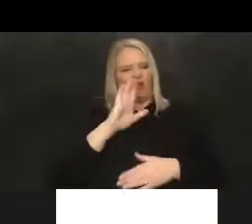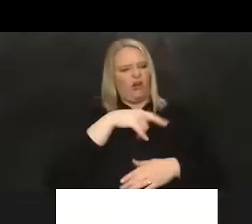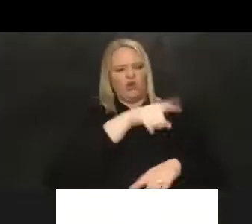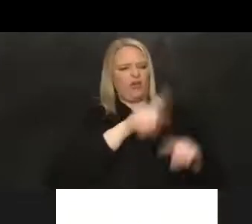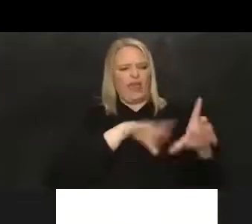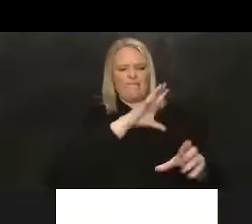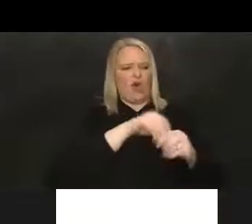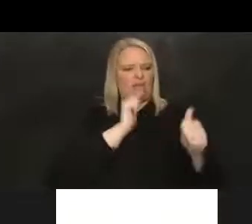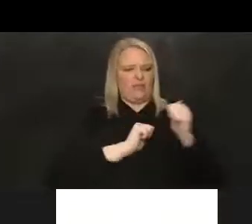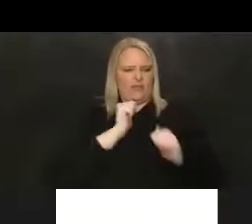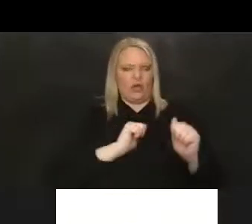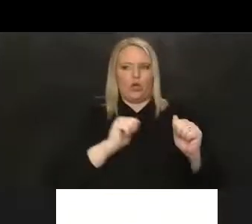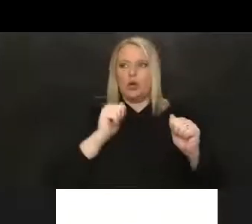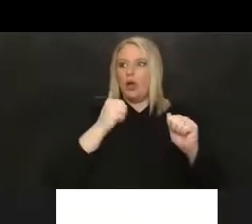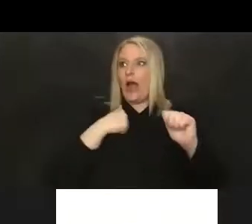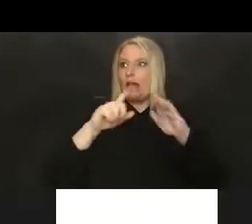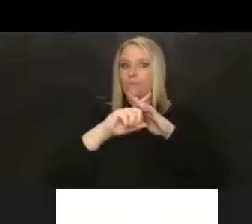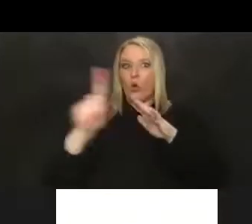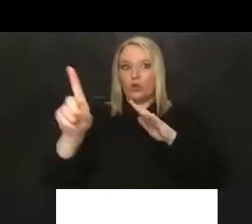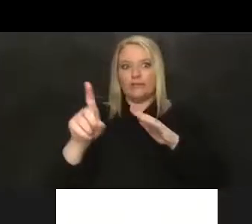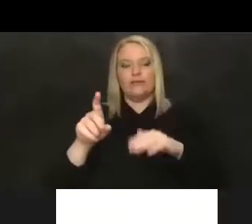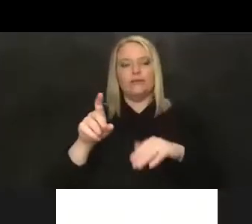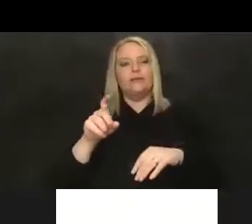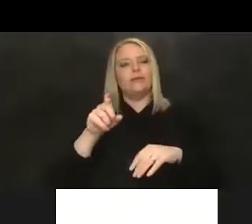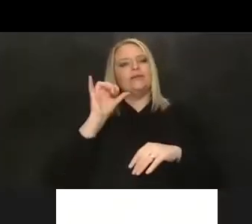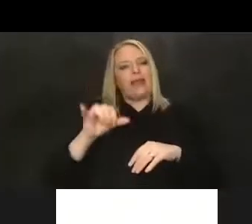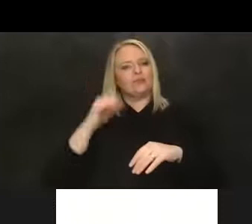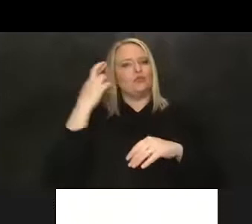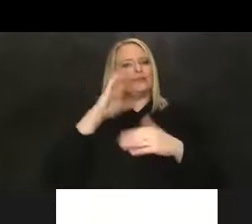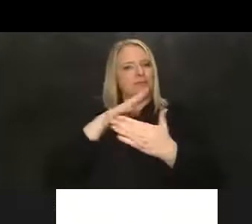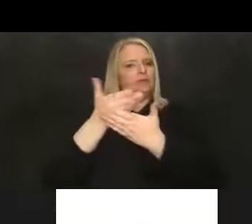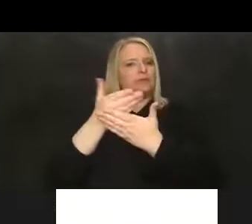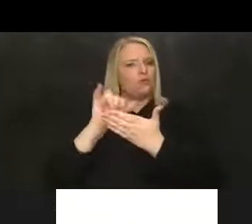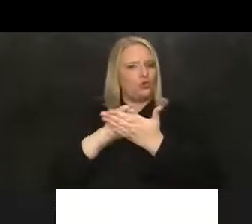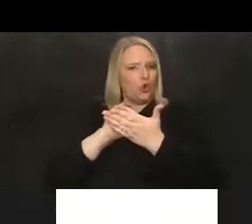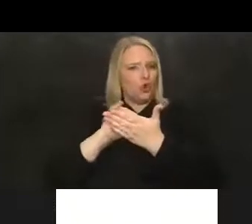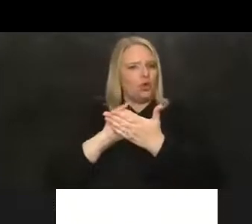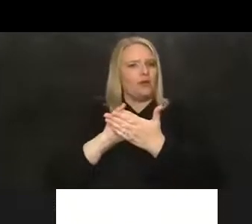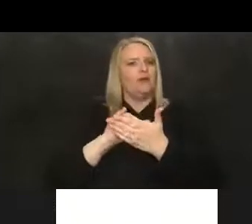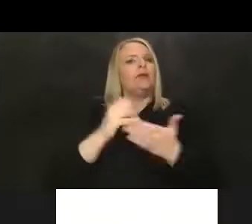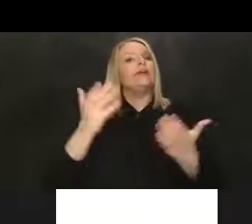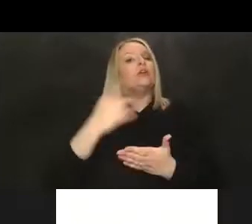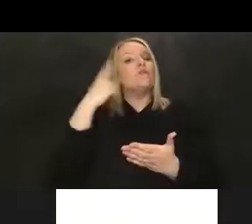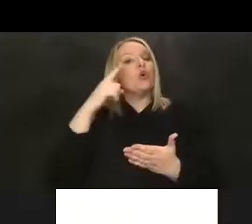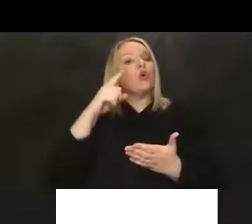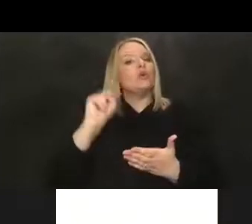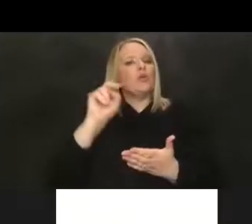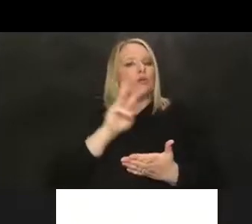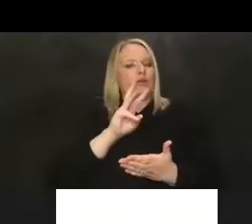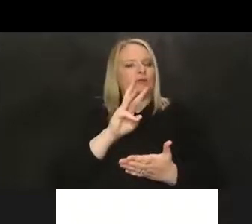I bolted, so I- that's how I ended up in New York. Came here to go to Northwestern, and that's